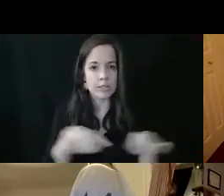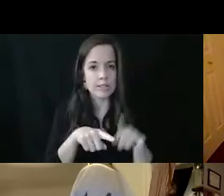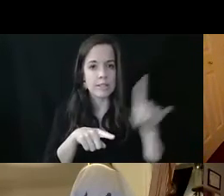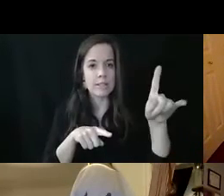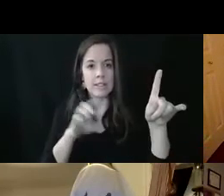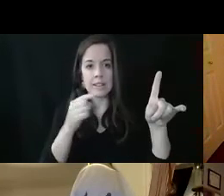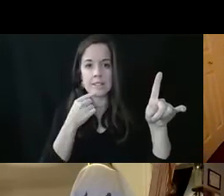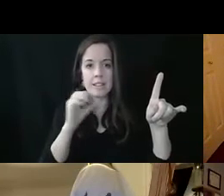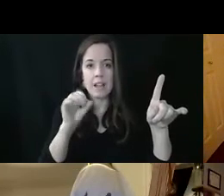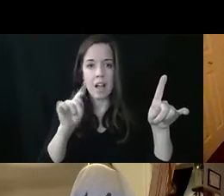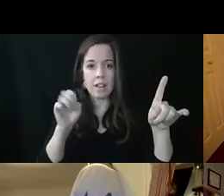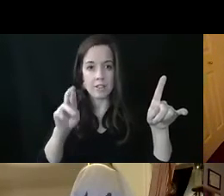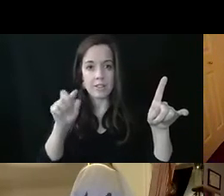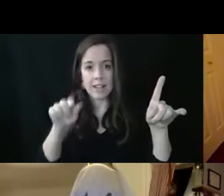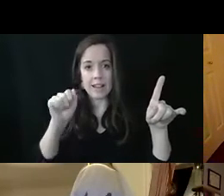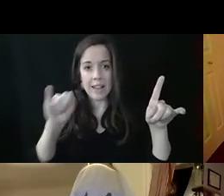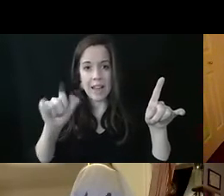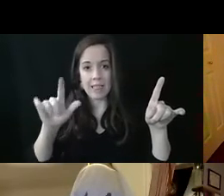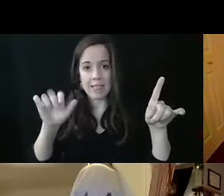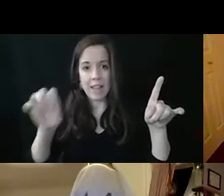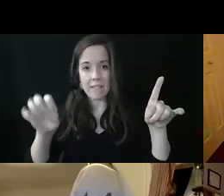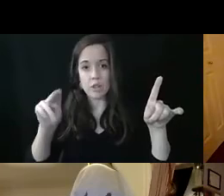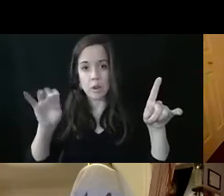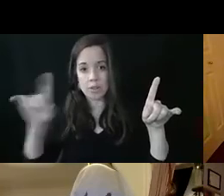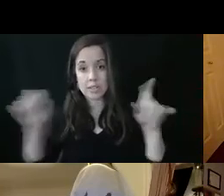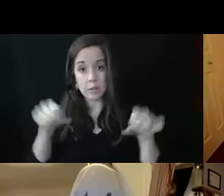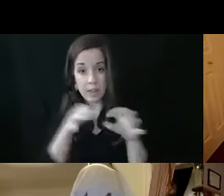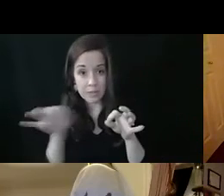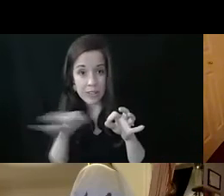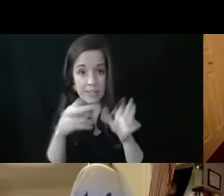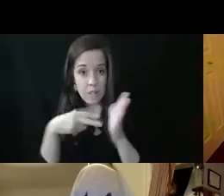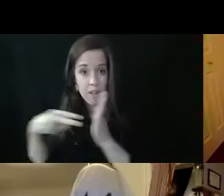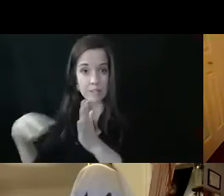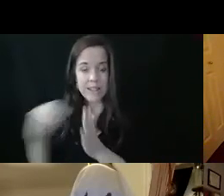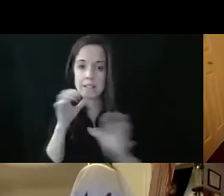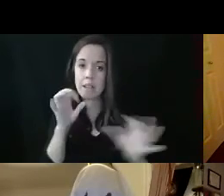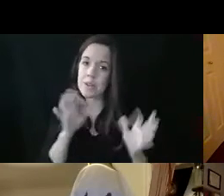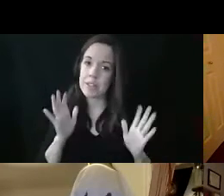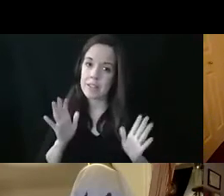otter.ai live notes, and then you can read along. It's not perfect, but it's pretty good. It's the